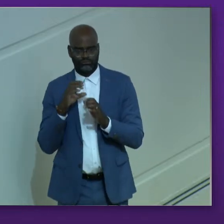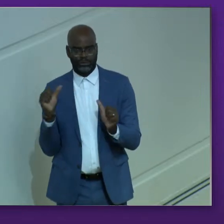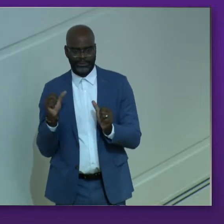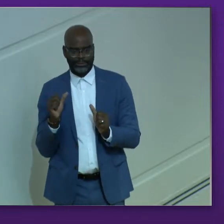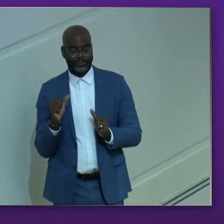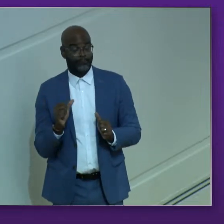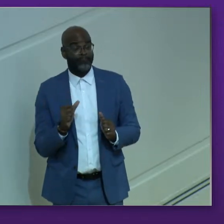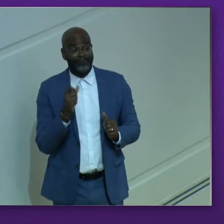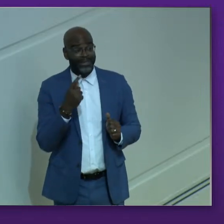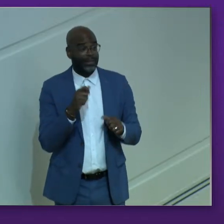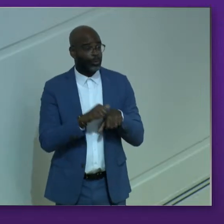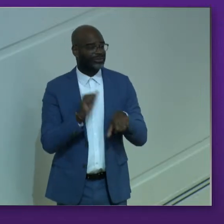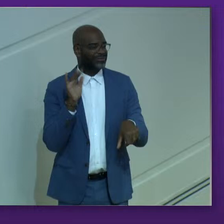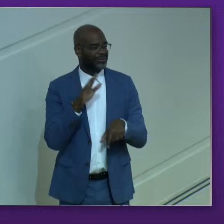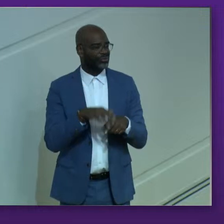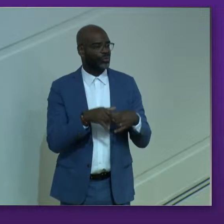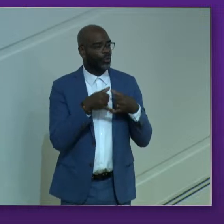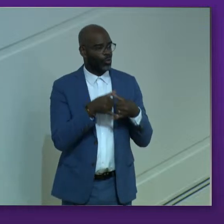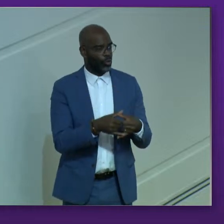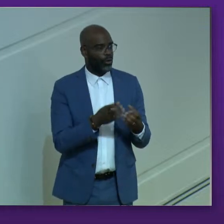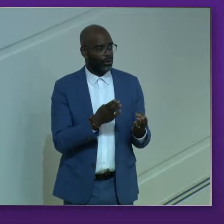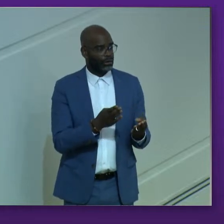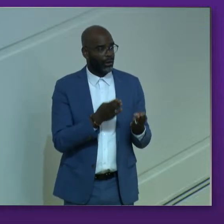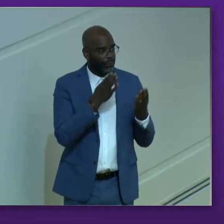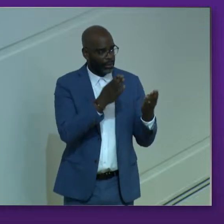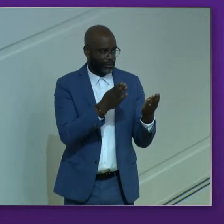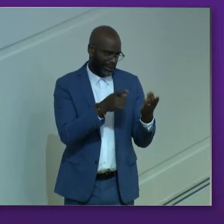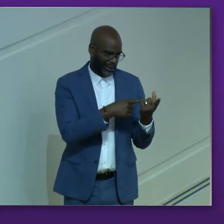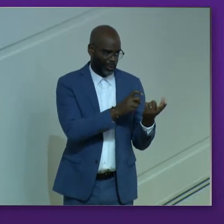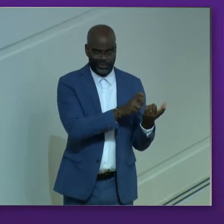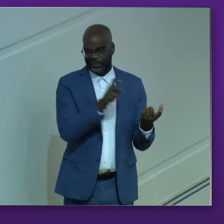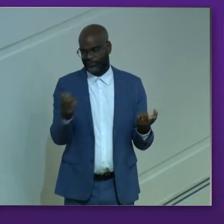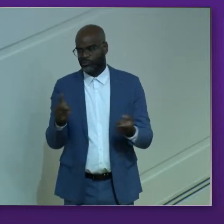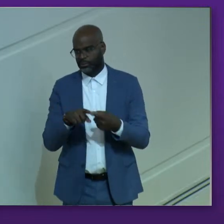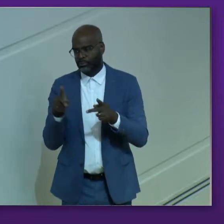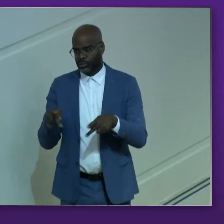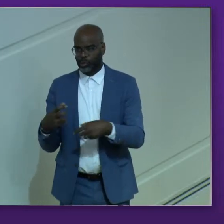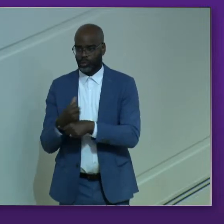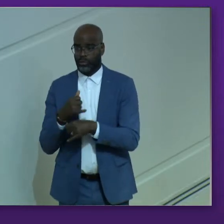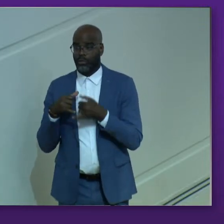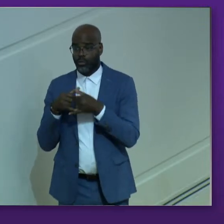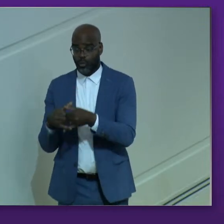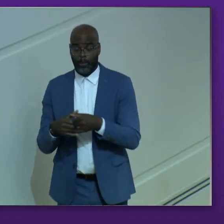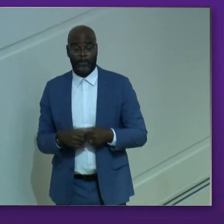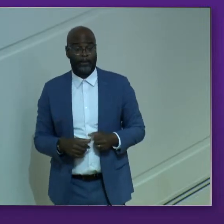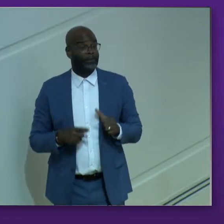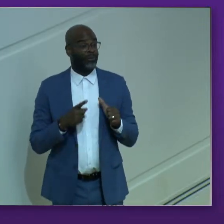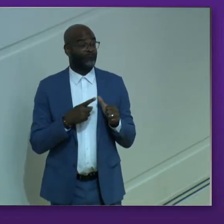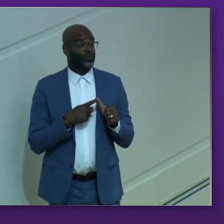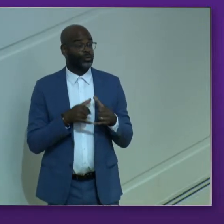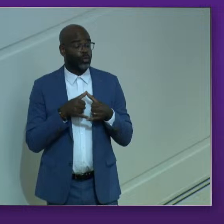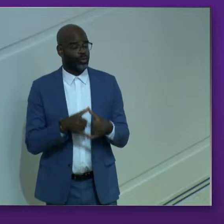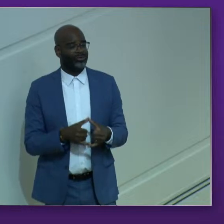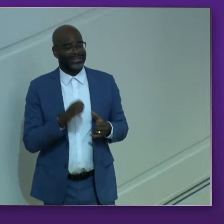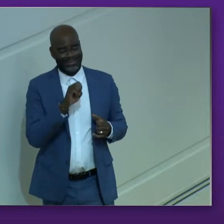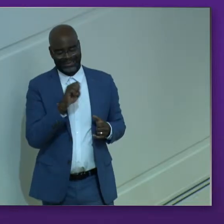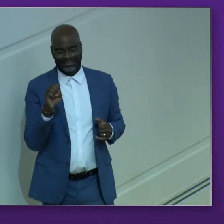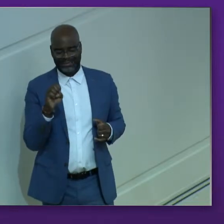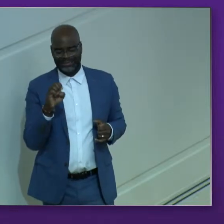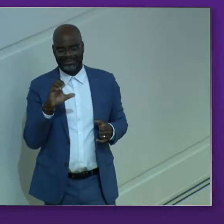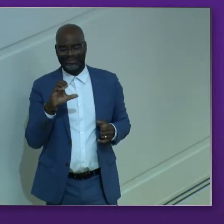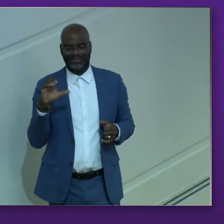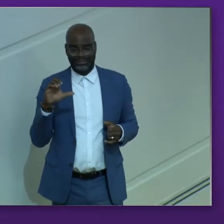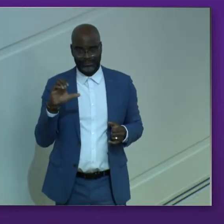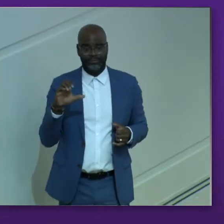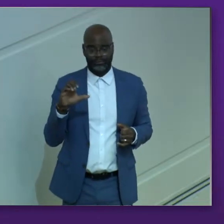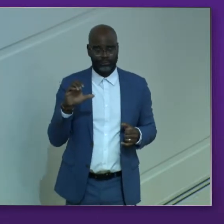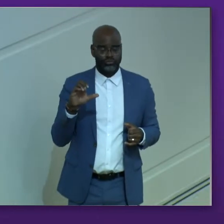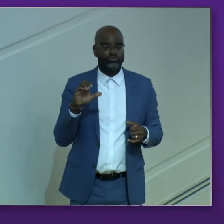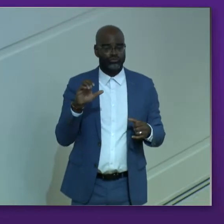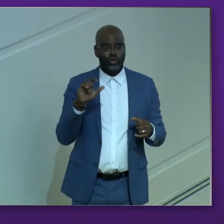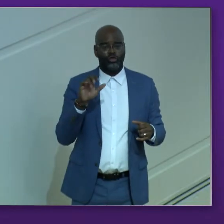HERE TODAY EACH PERSON WILL